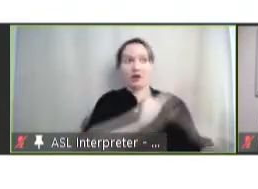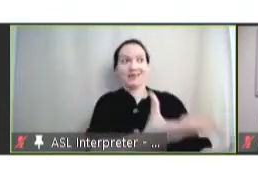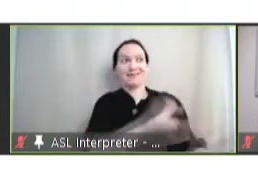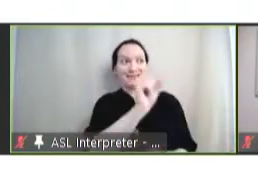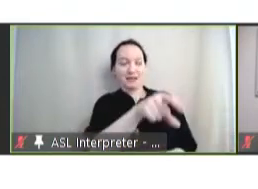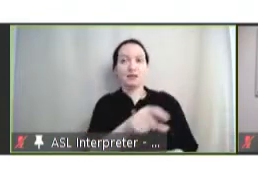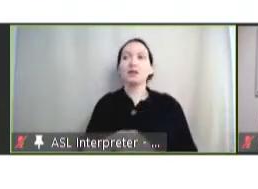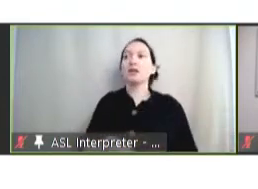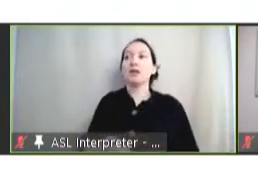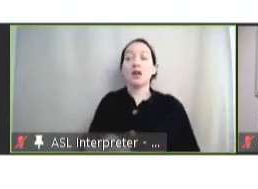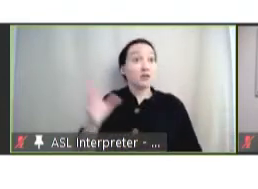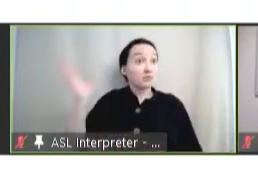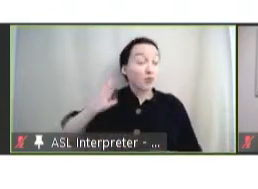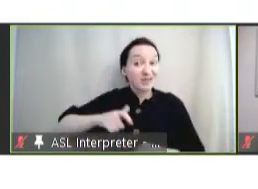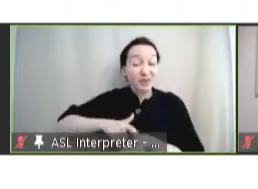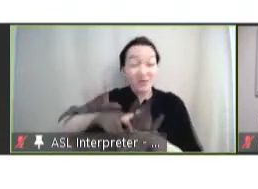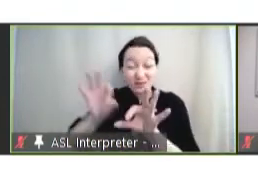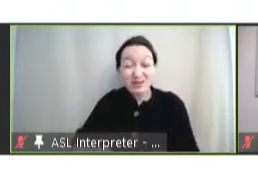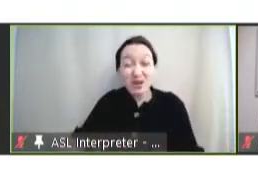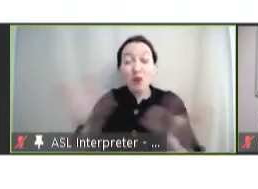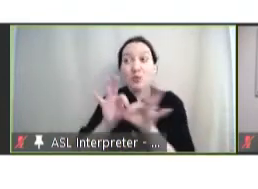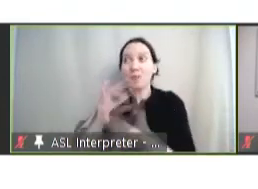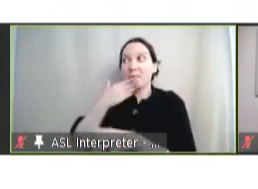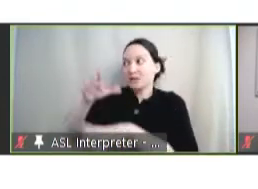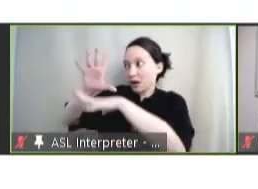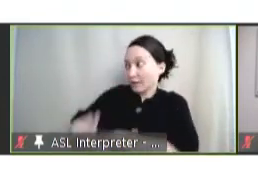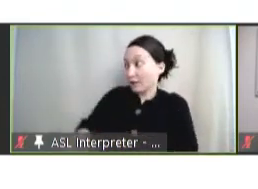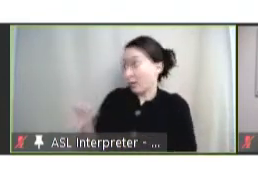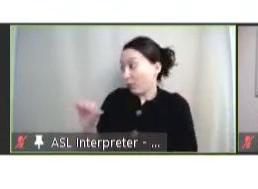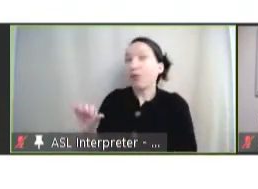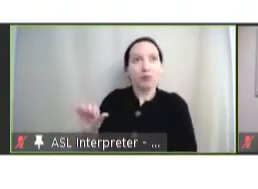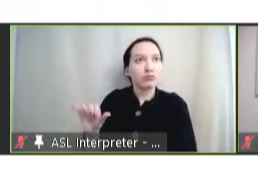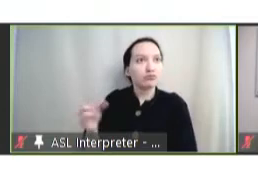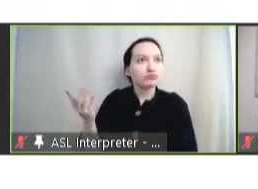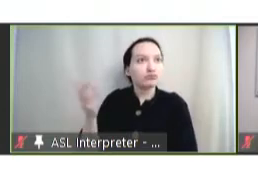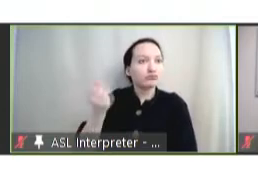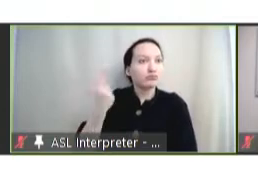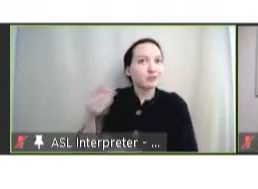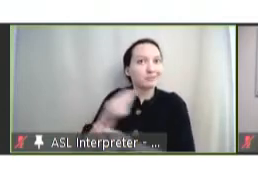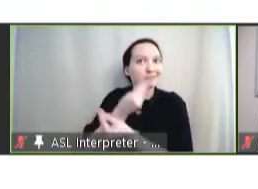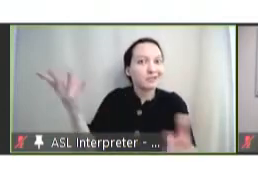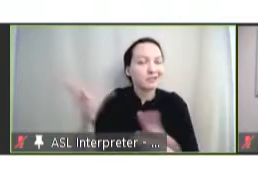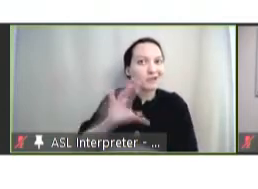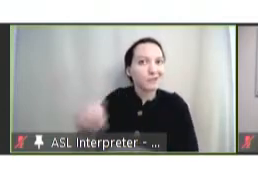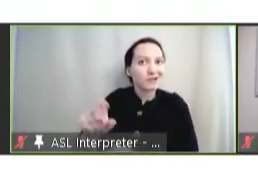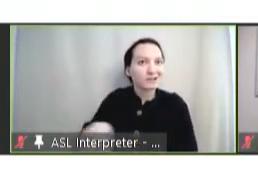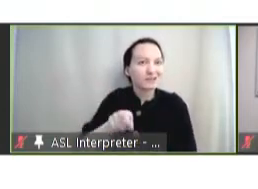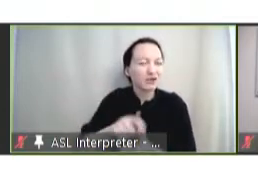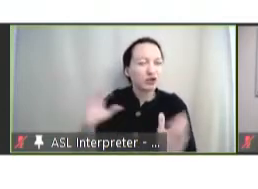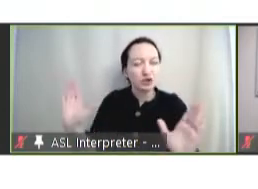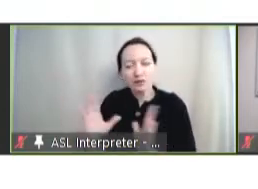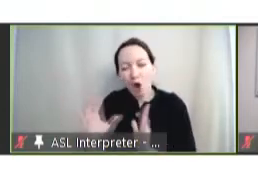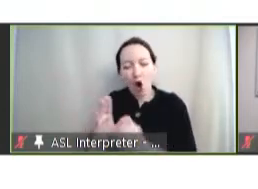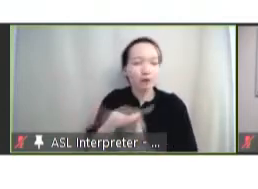at that time, it was really important to get those best practices and make sure that we could get that out to companies, especially small and mid-size, as quickly as possible.